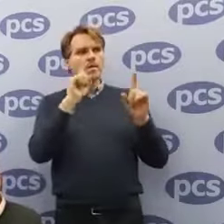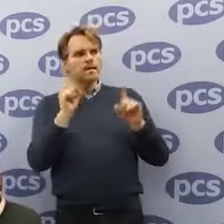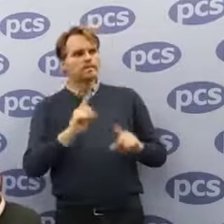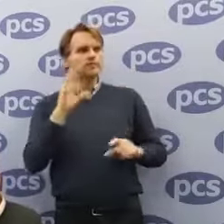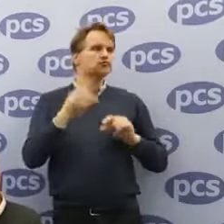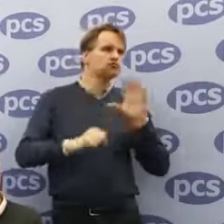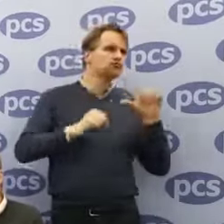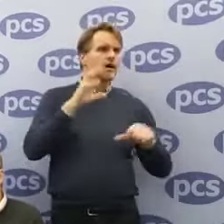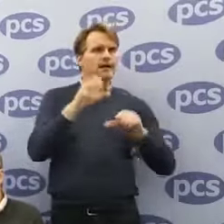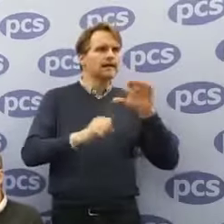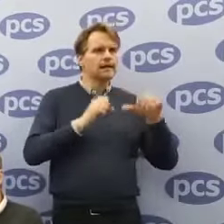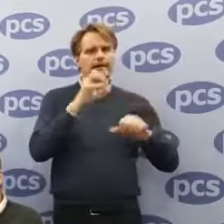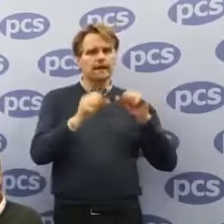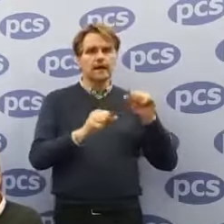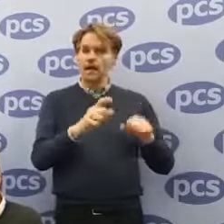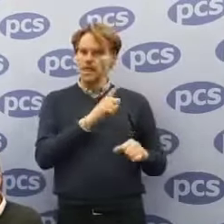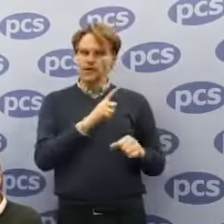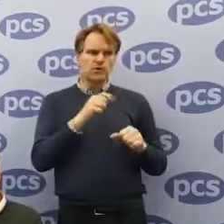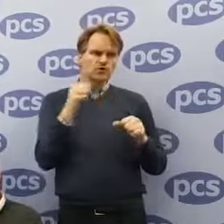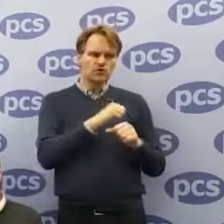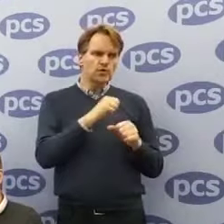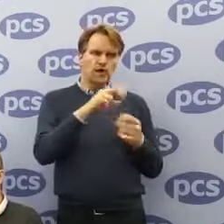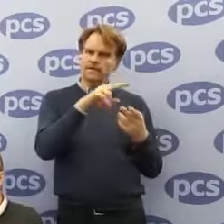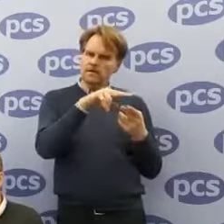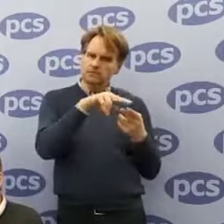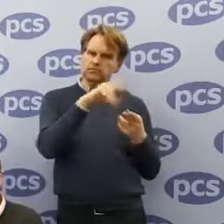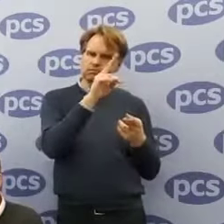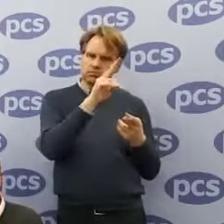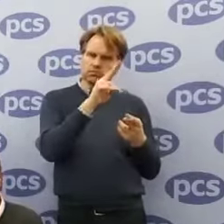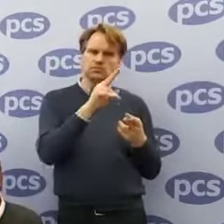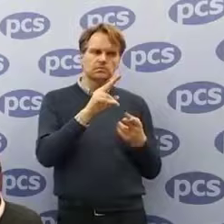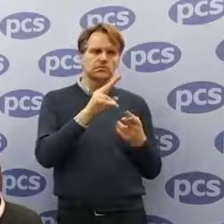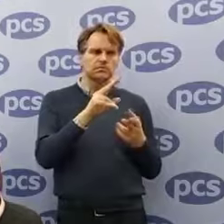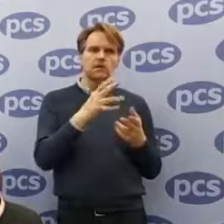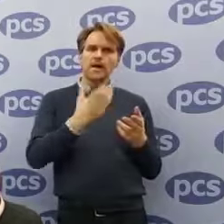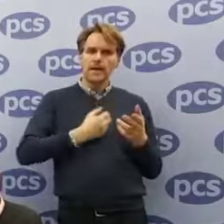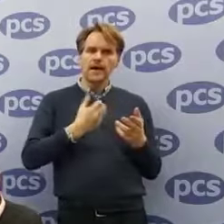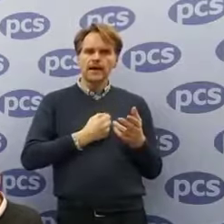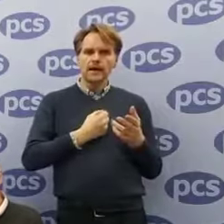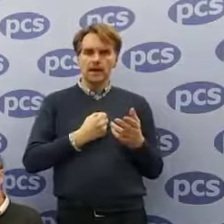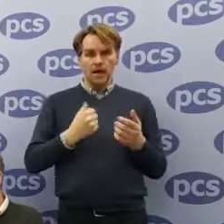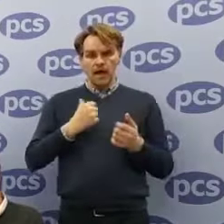a pay rise, PCS's union subscriptions are some of the lowest that there are in